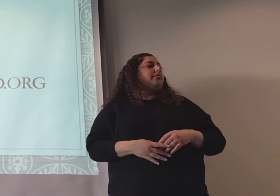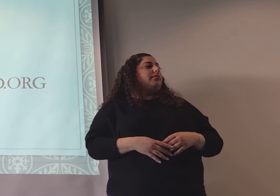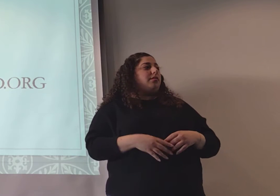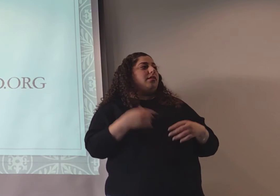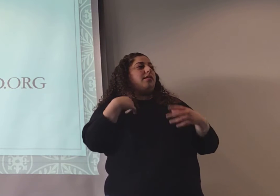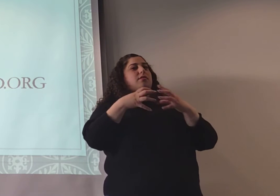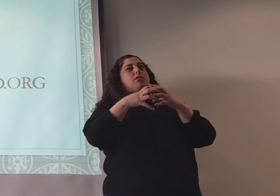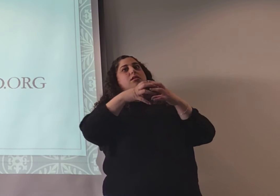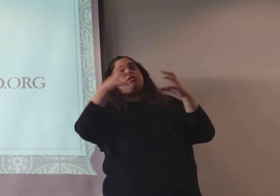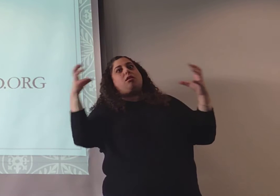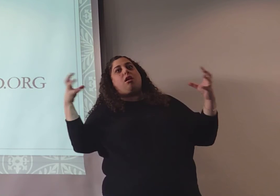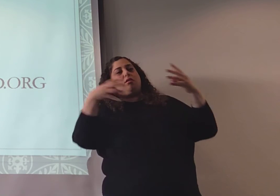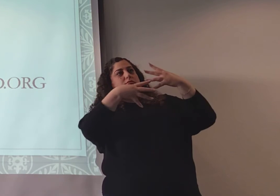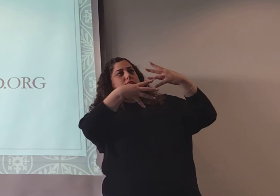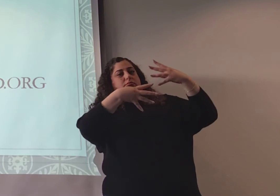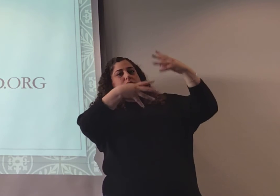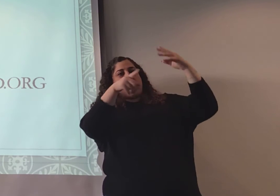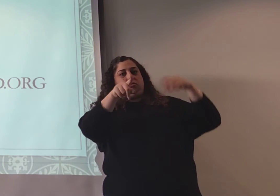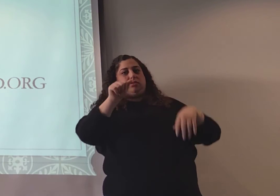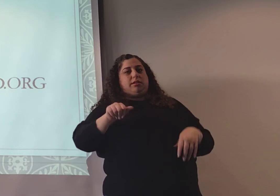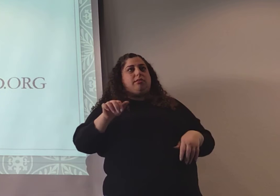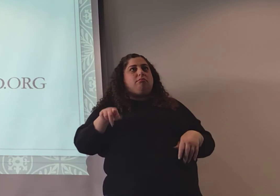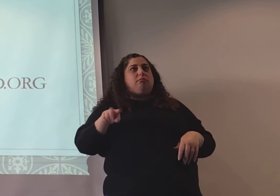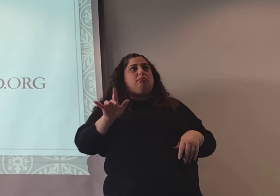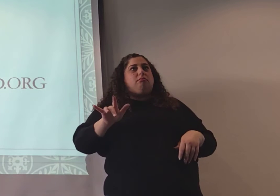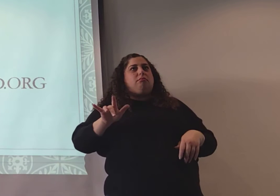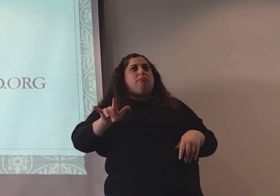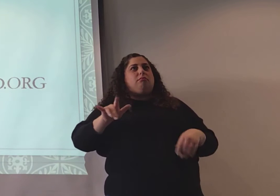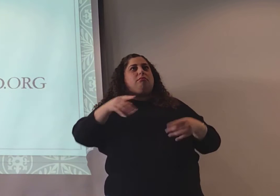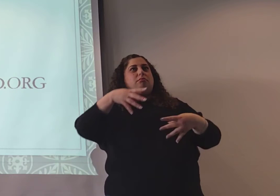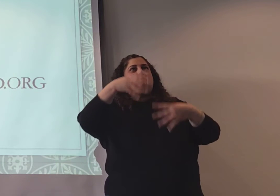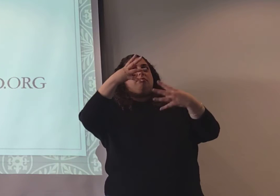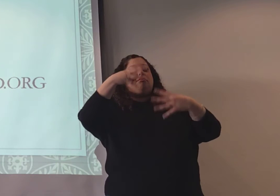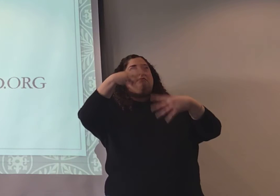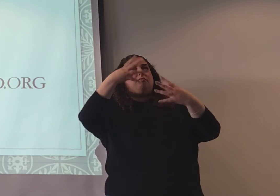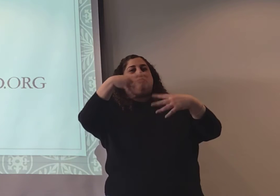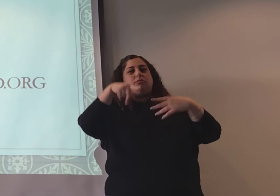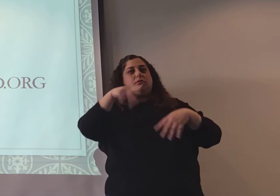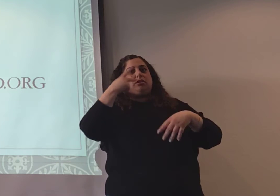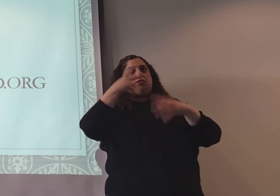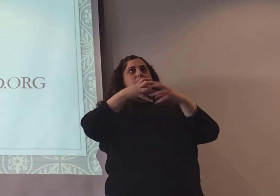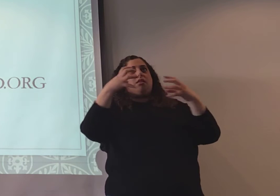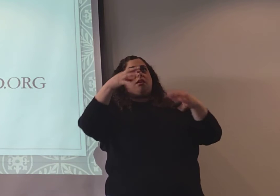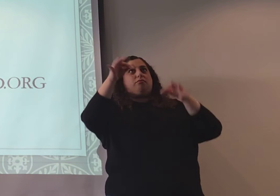new laws and changes to laws. You can always check there. We have resources that there's rental assistance.